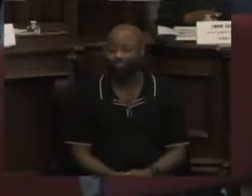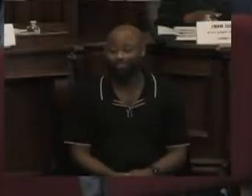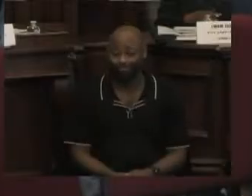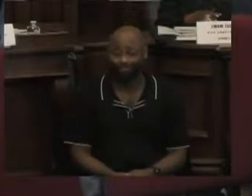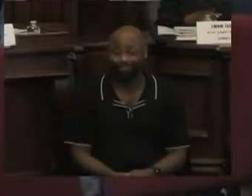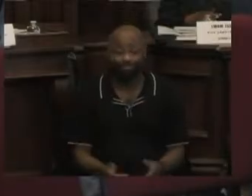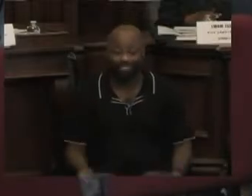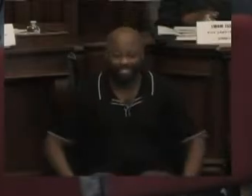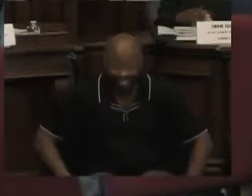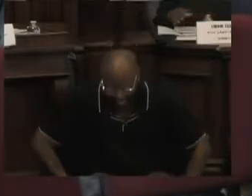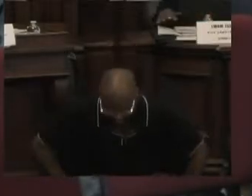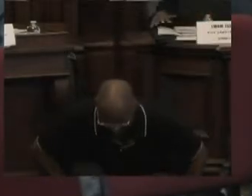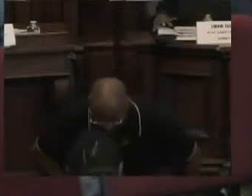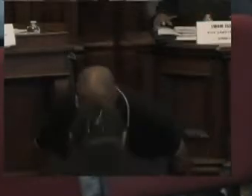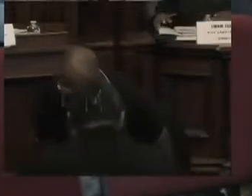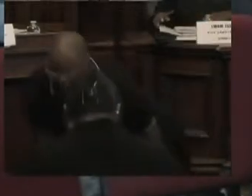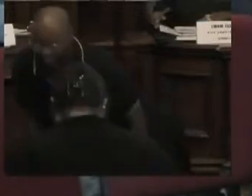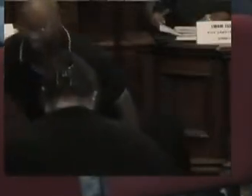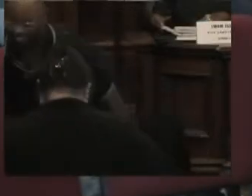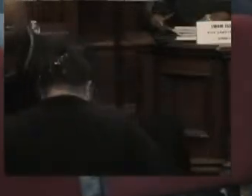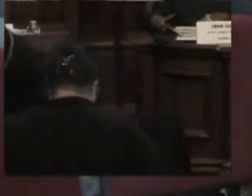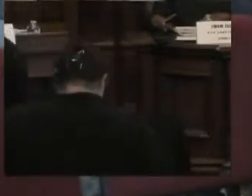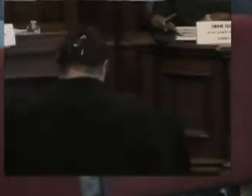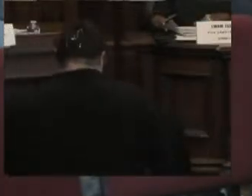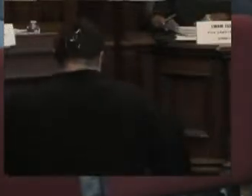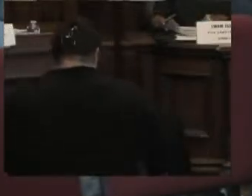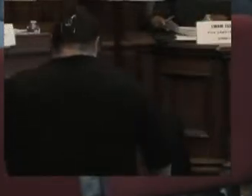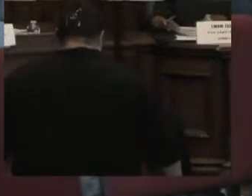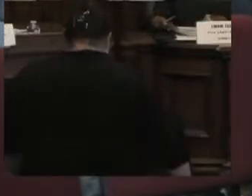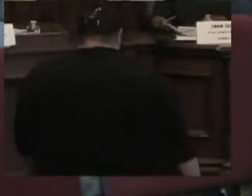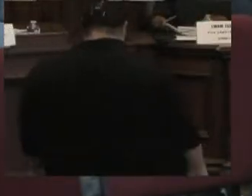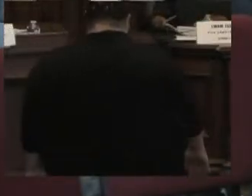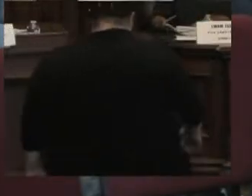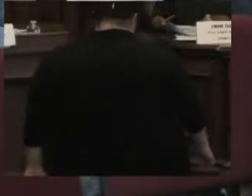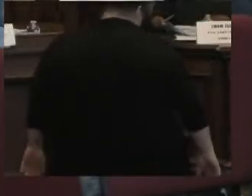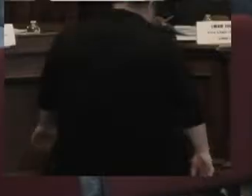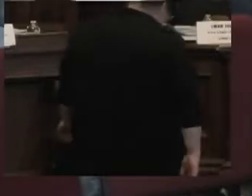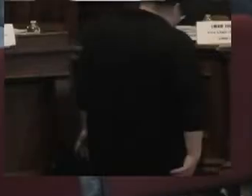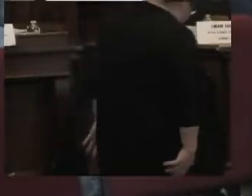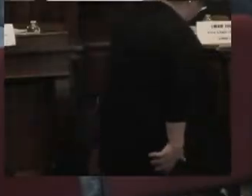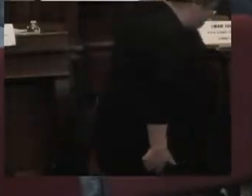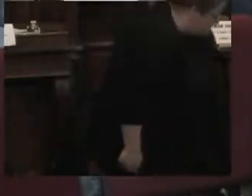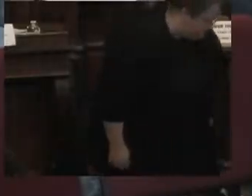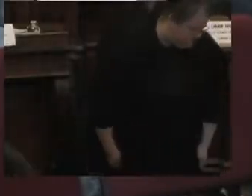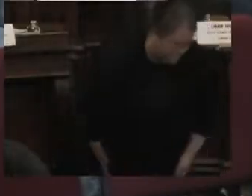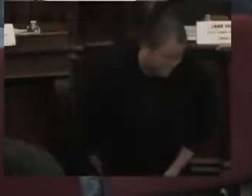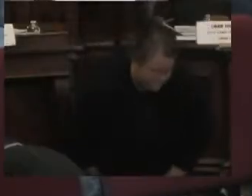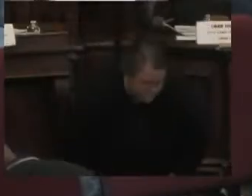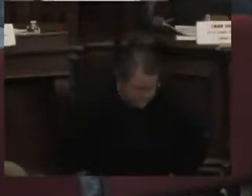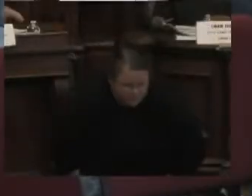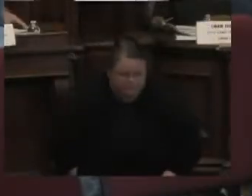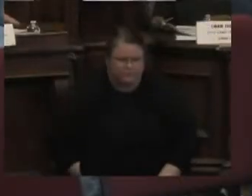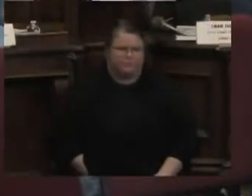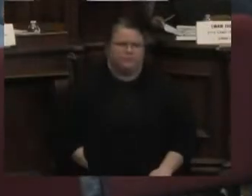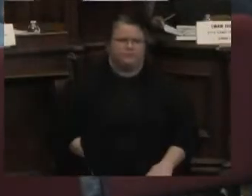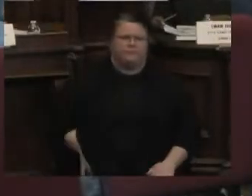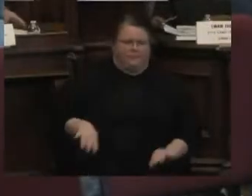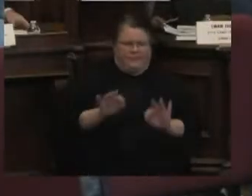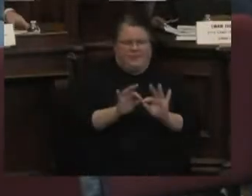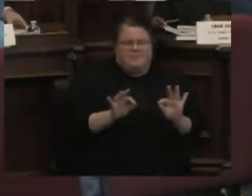and I open up the floor for